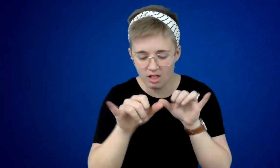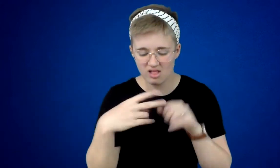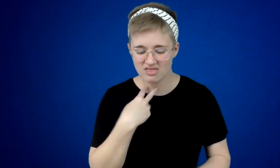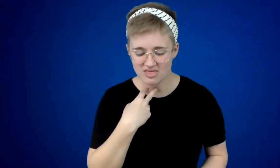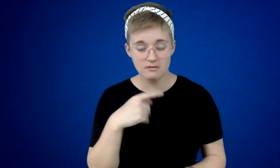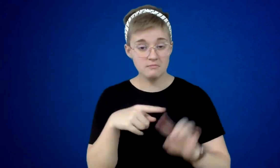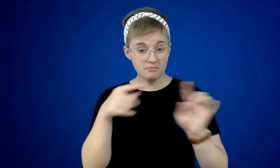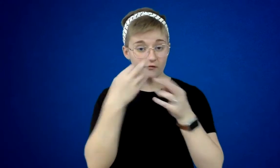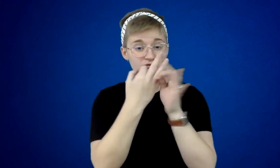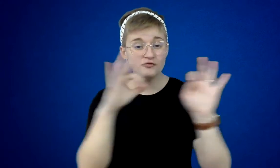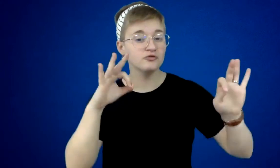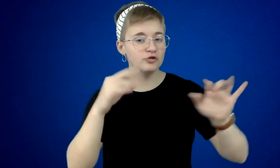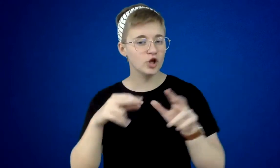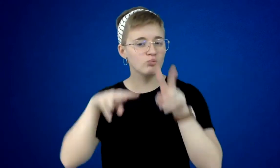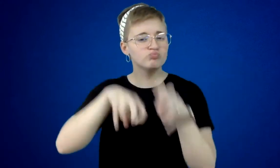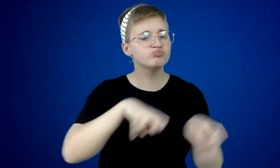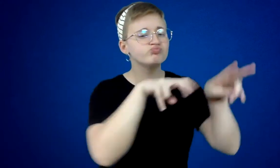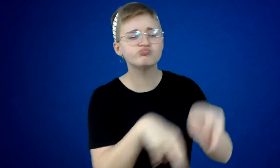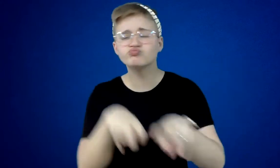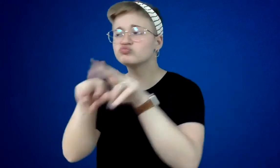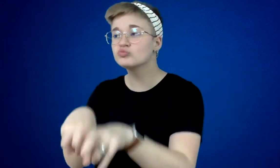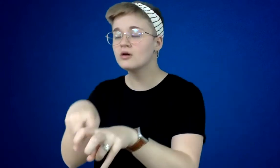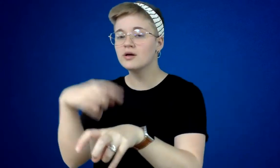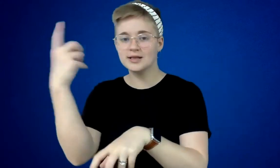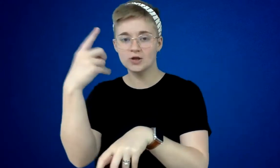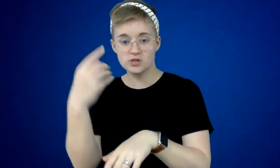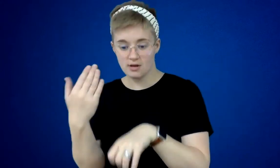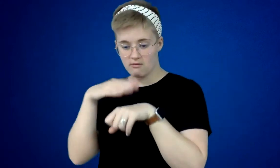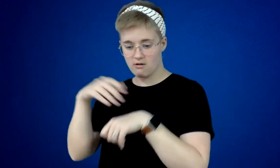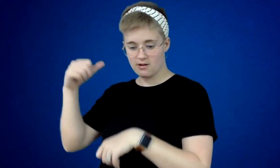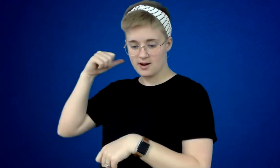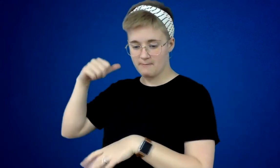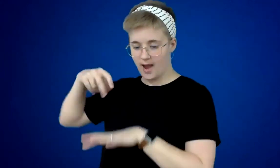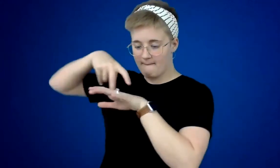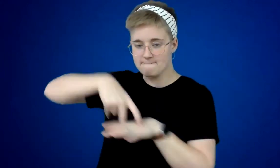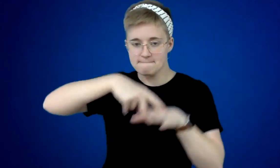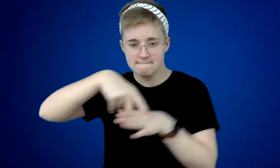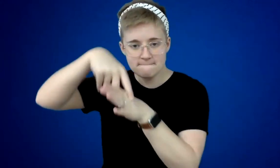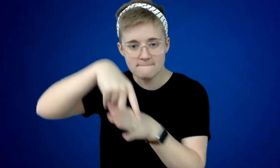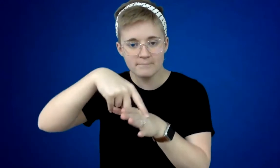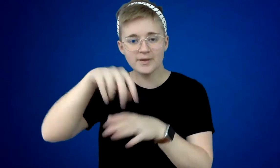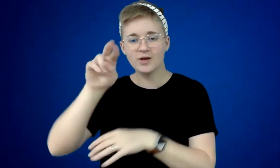and there was something on its back, but Rob couldn’t tell what it was. As the tiger got closer